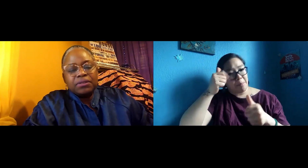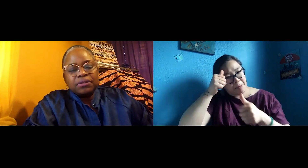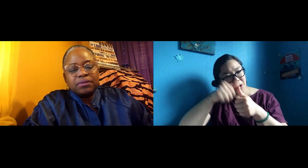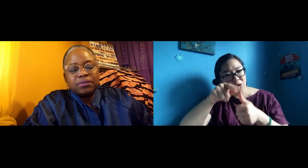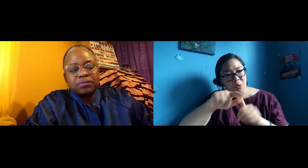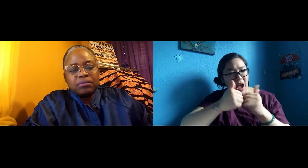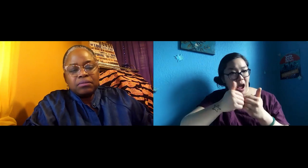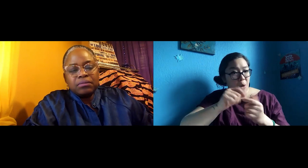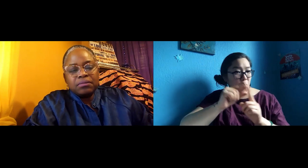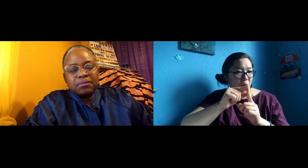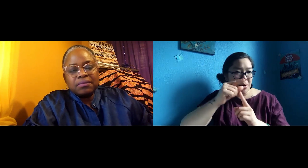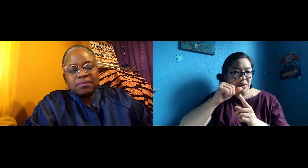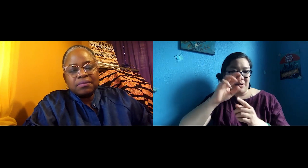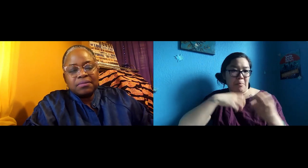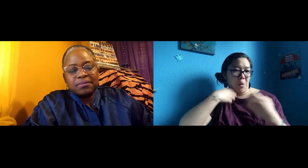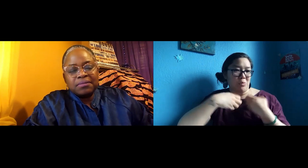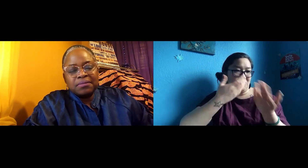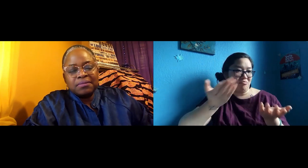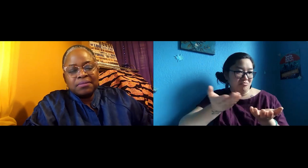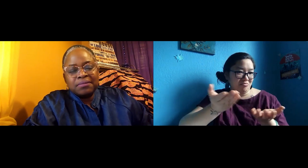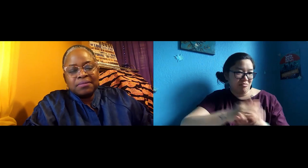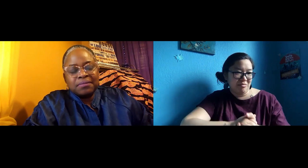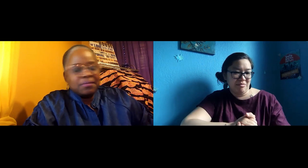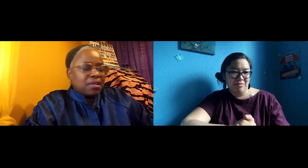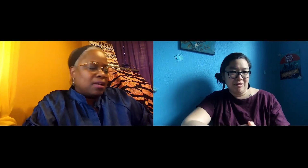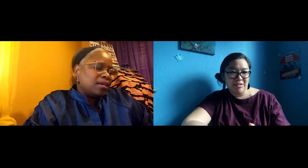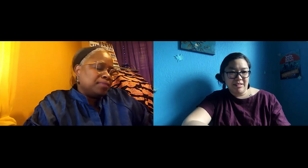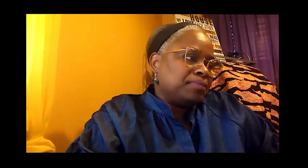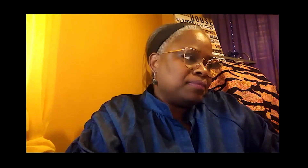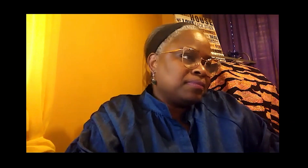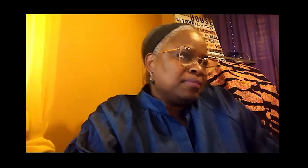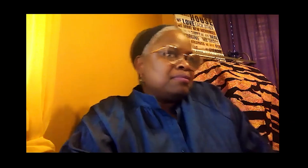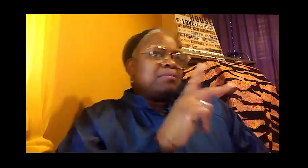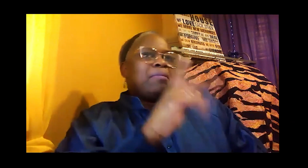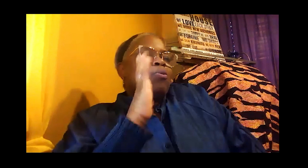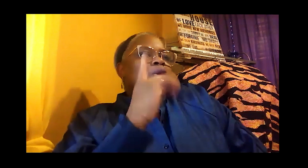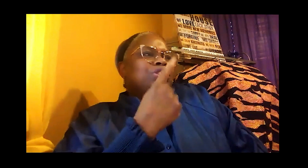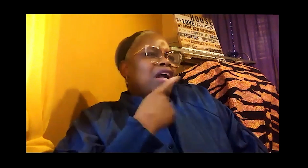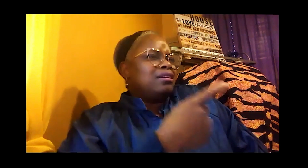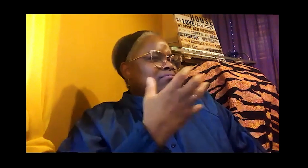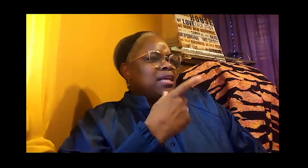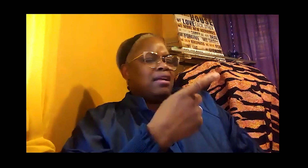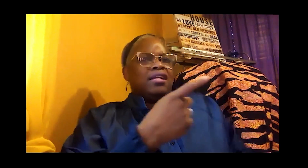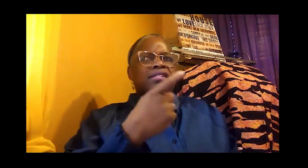What word or emotion would you like people to remember you by? People will say I had a glow,